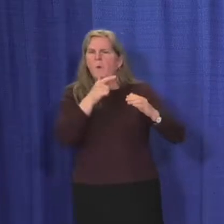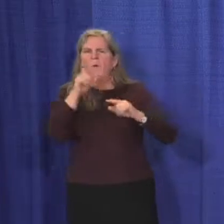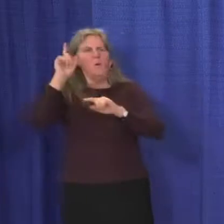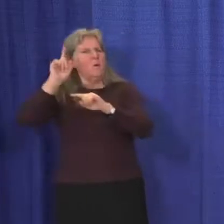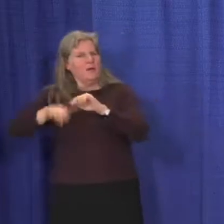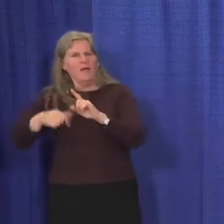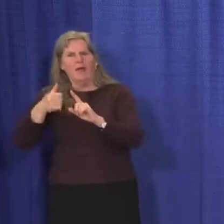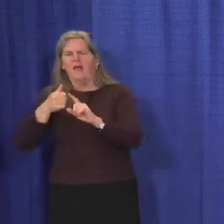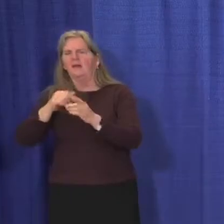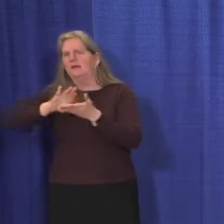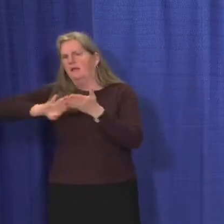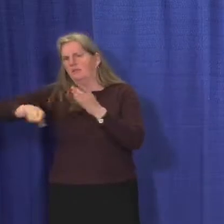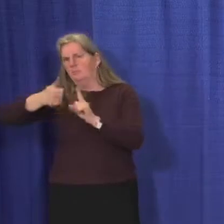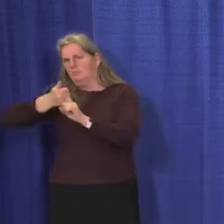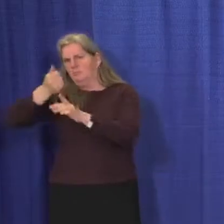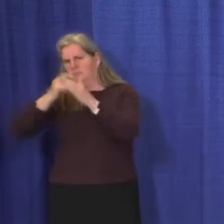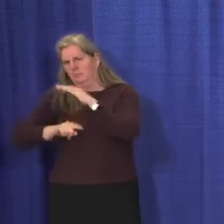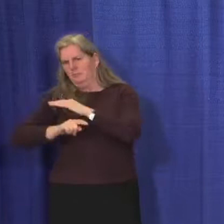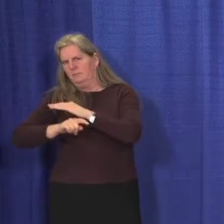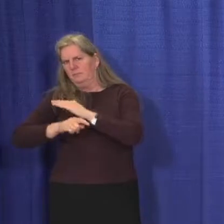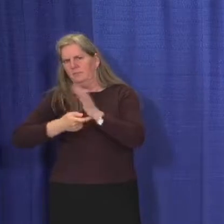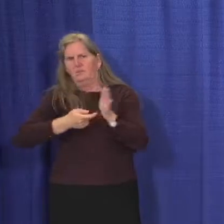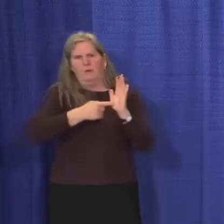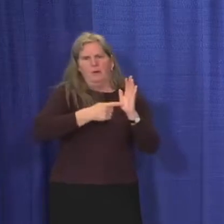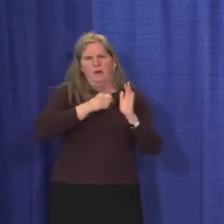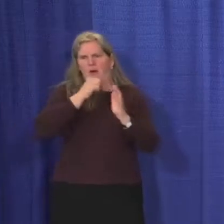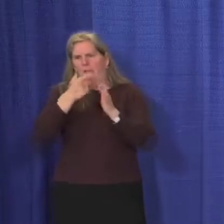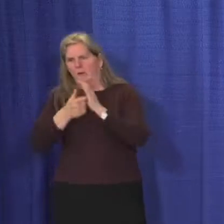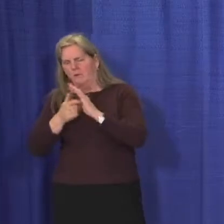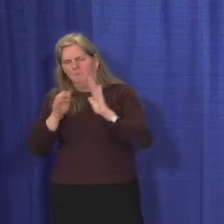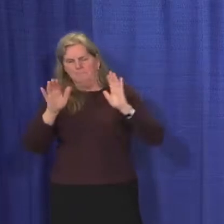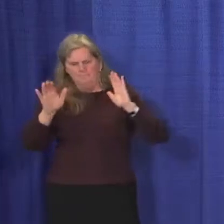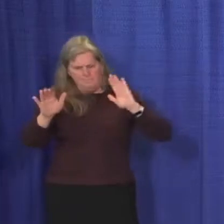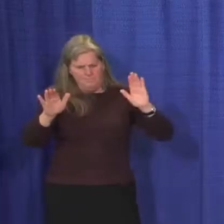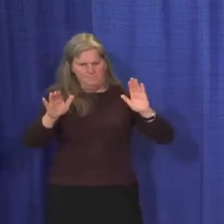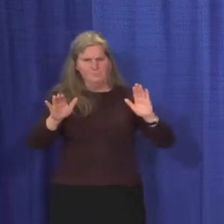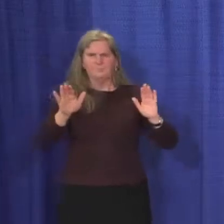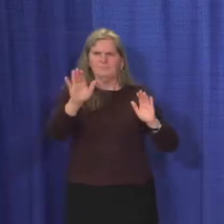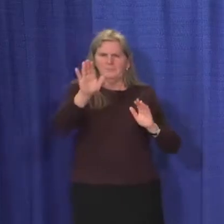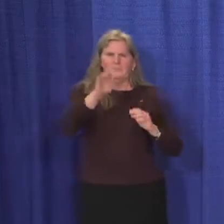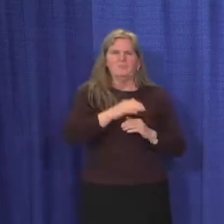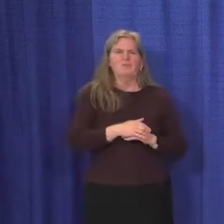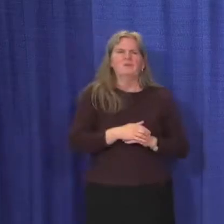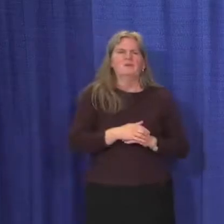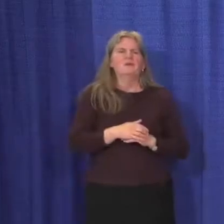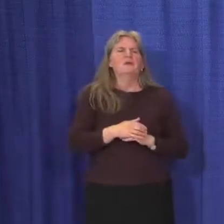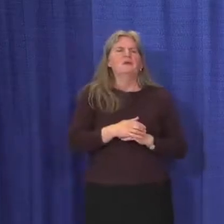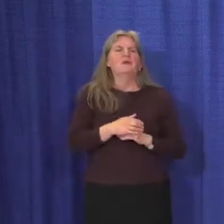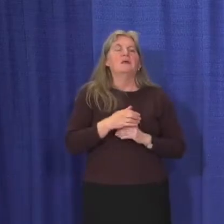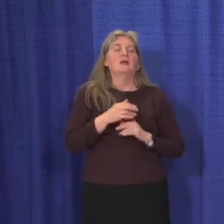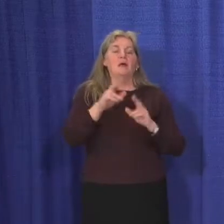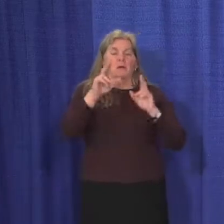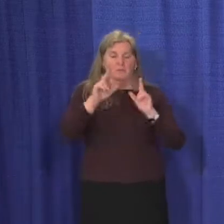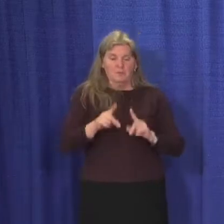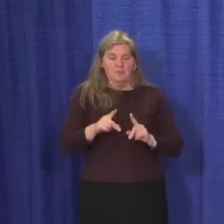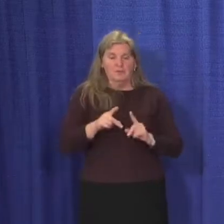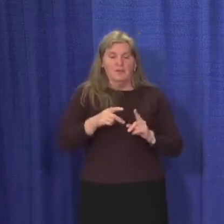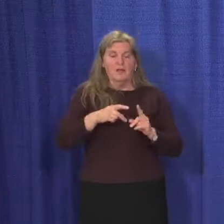eligible and to is not. I want to reinforce that anyone